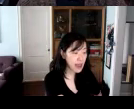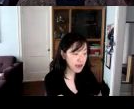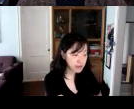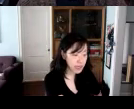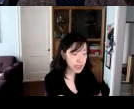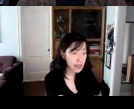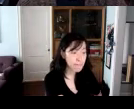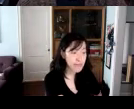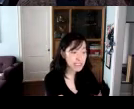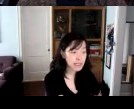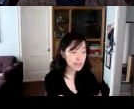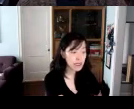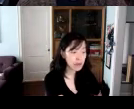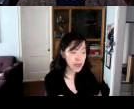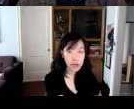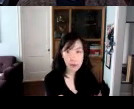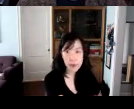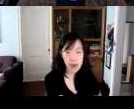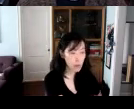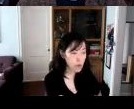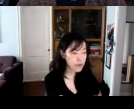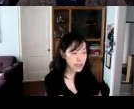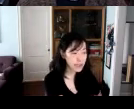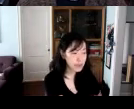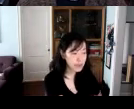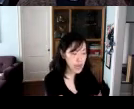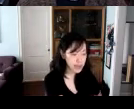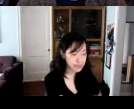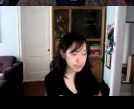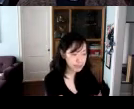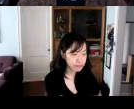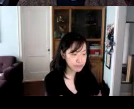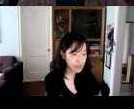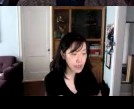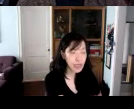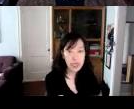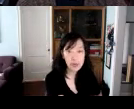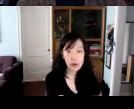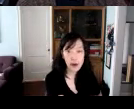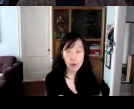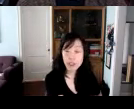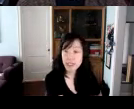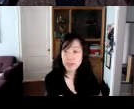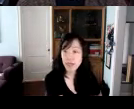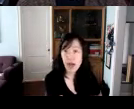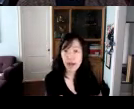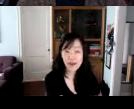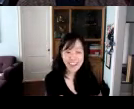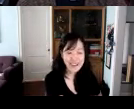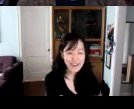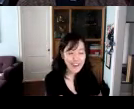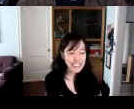everybody must submit a grant agreement with a W9. Once you submit it on the grant interface,